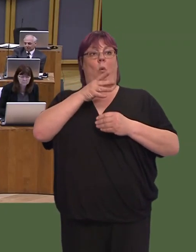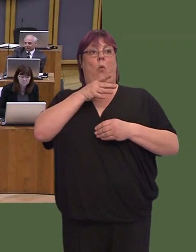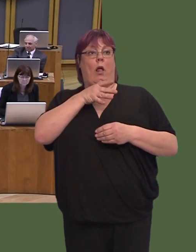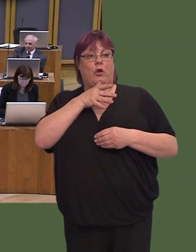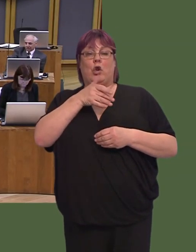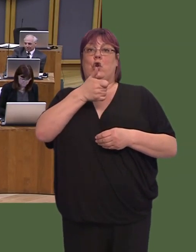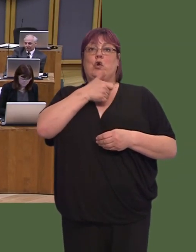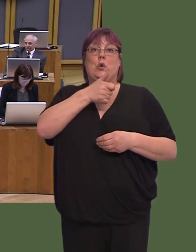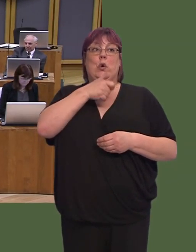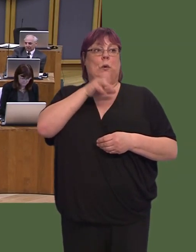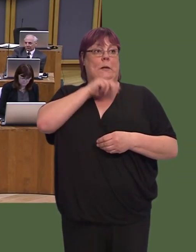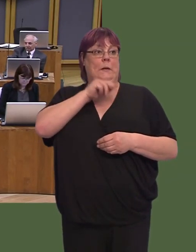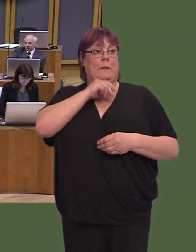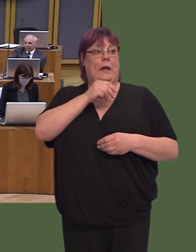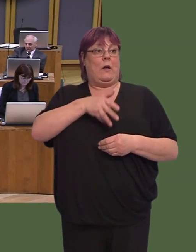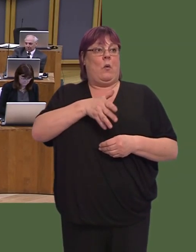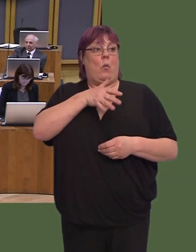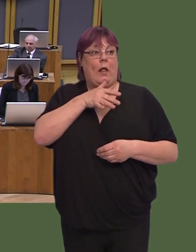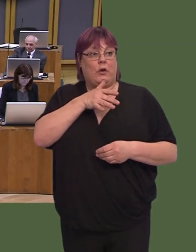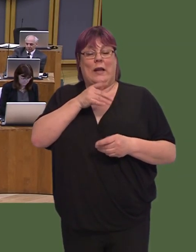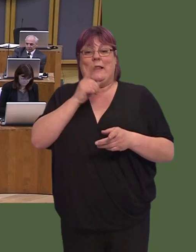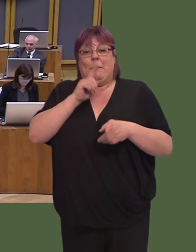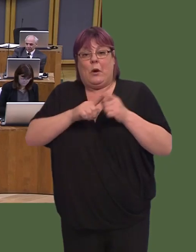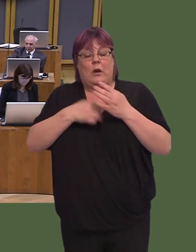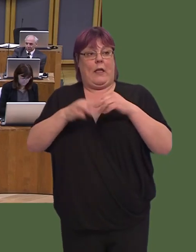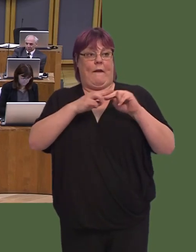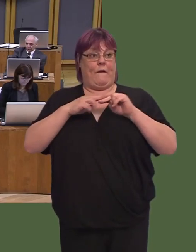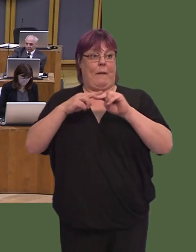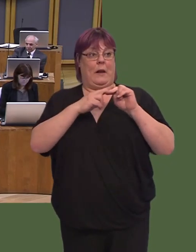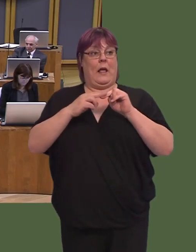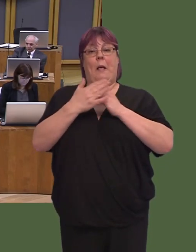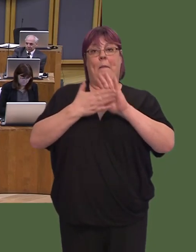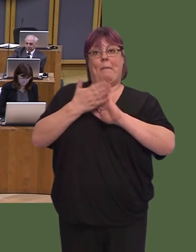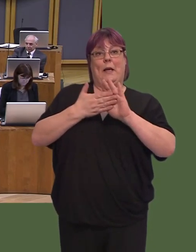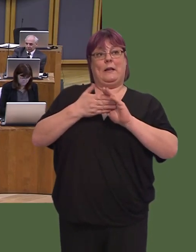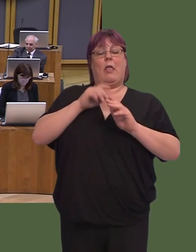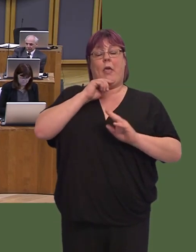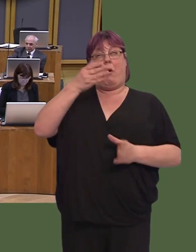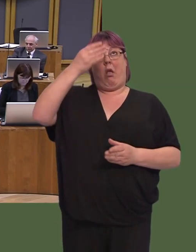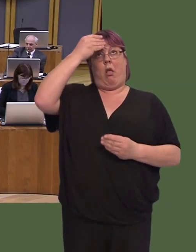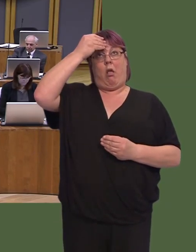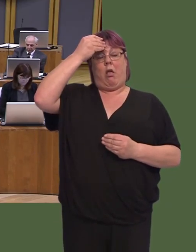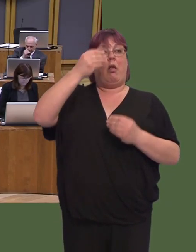that engagement in the family, the more likely it is that the language will stick.